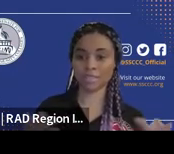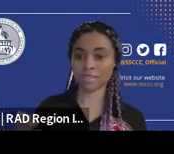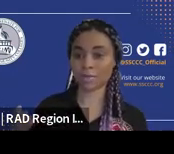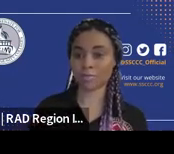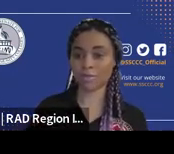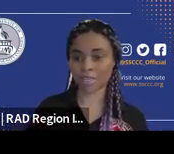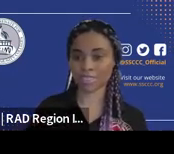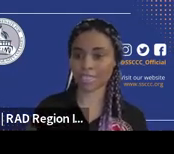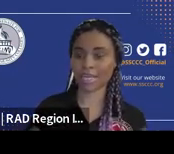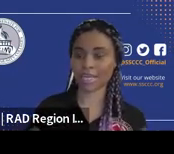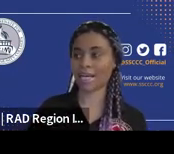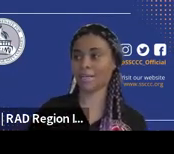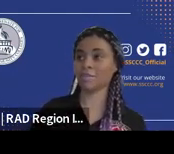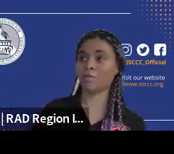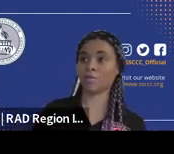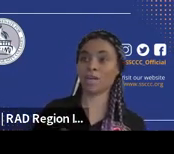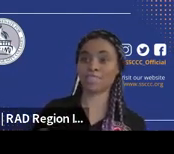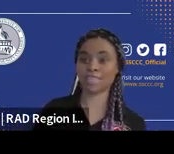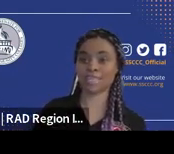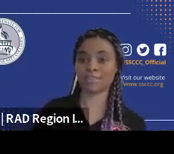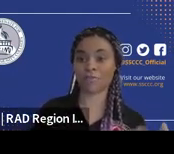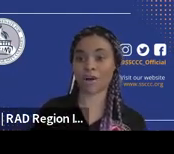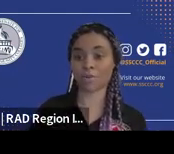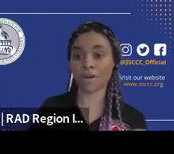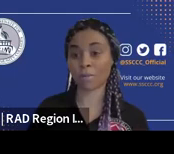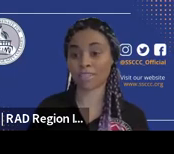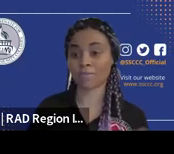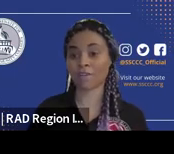done! Don't be afraid to, question it and then follow up on it.